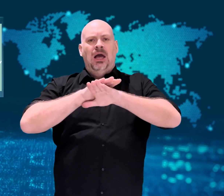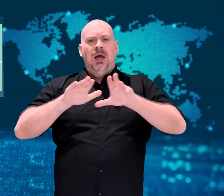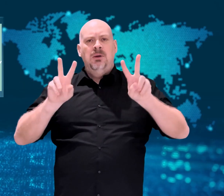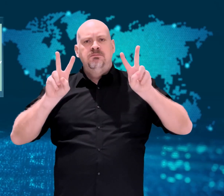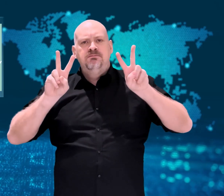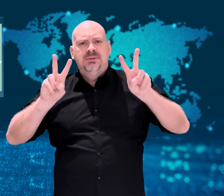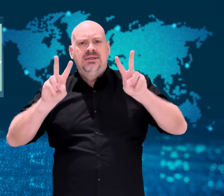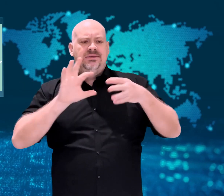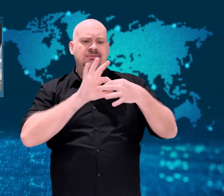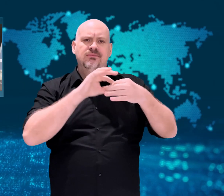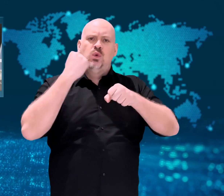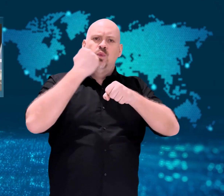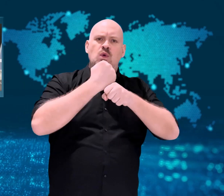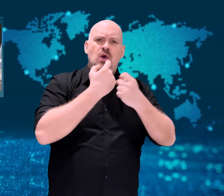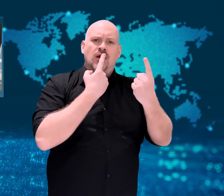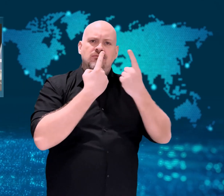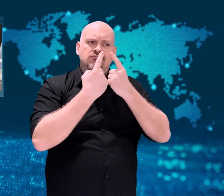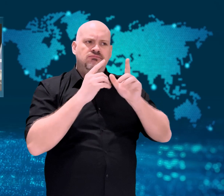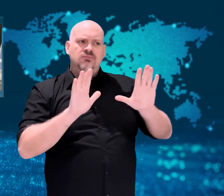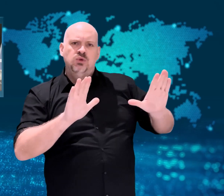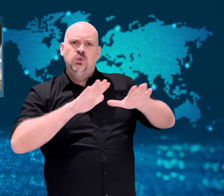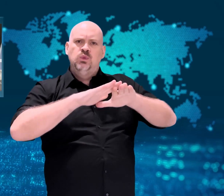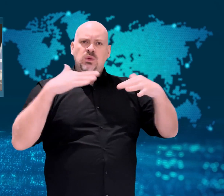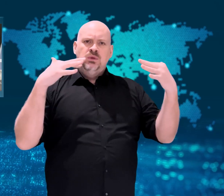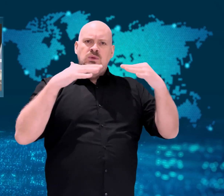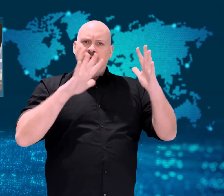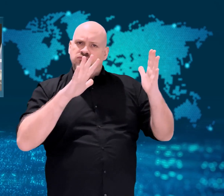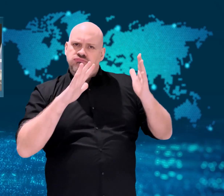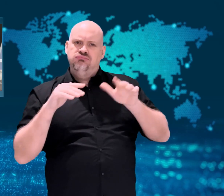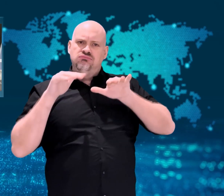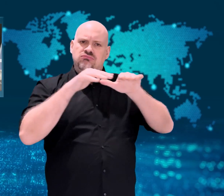“peacekeeping forces”.